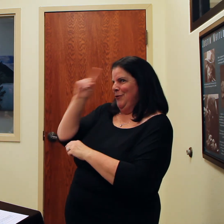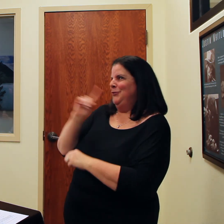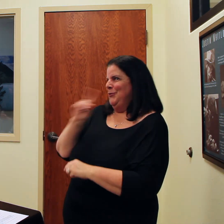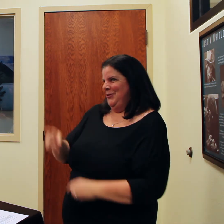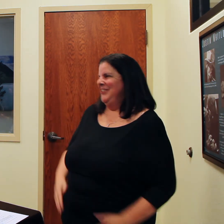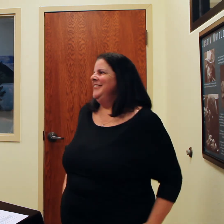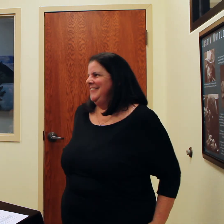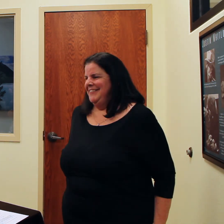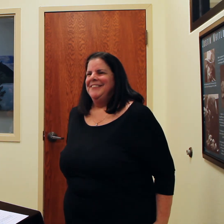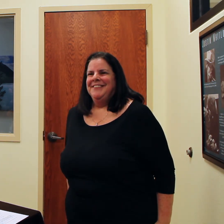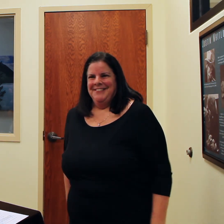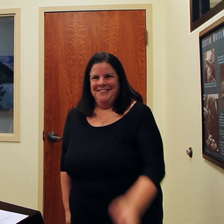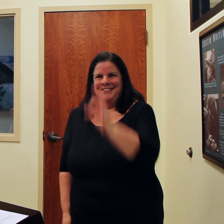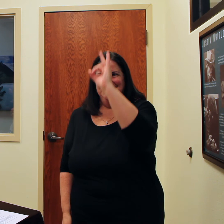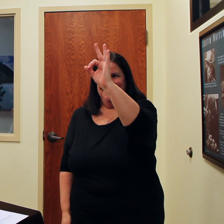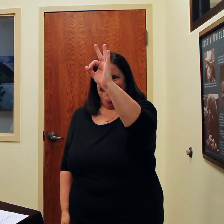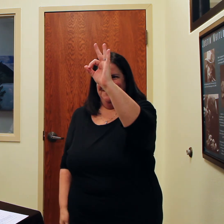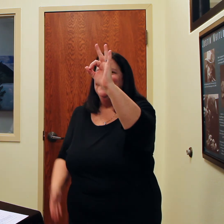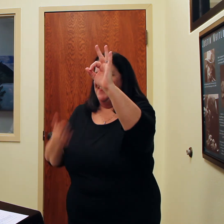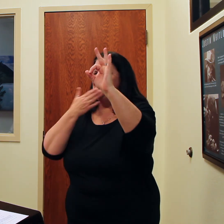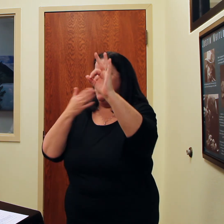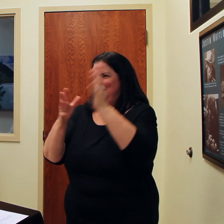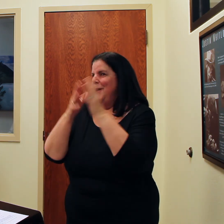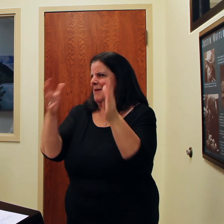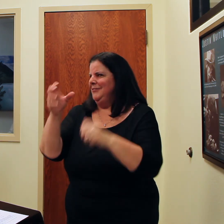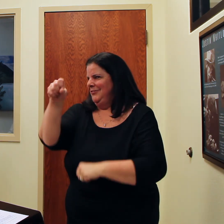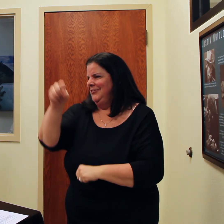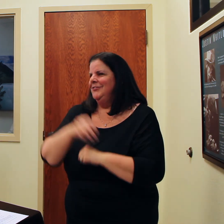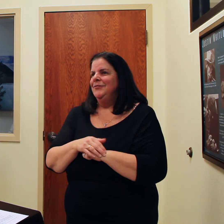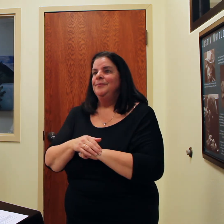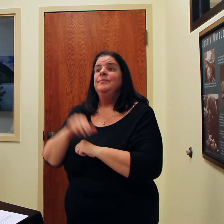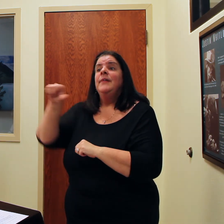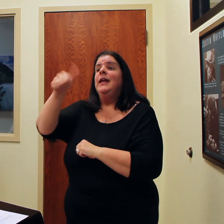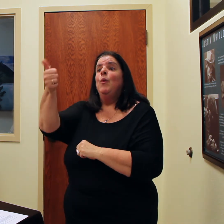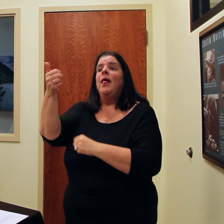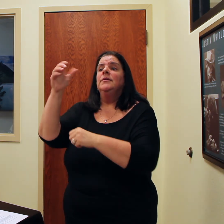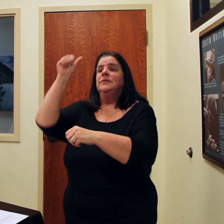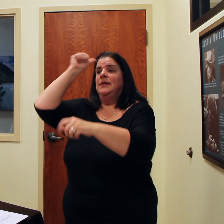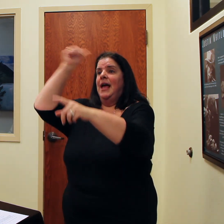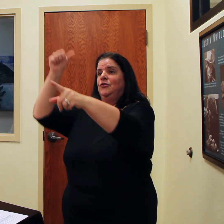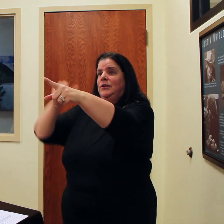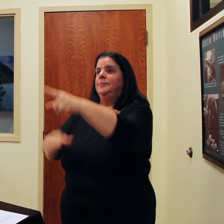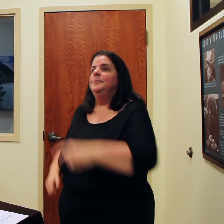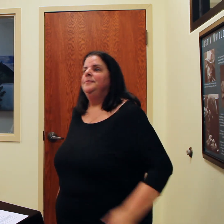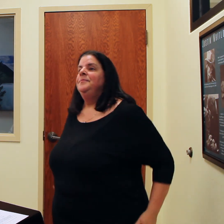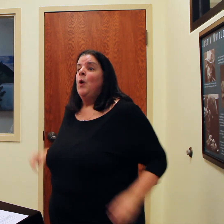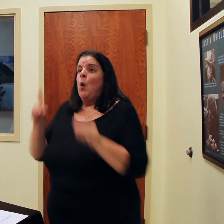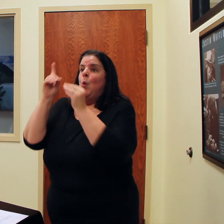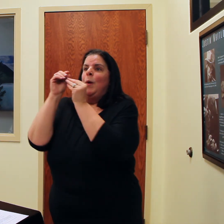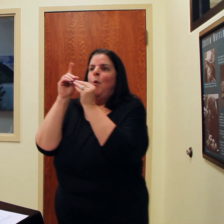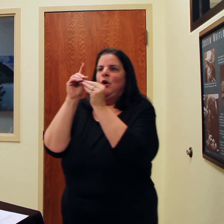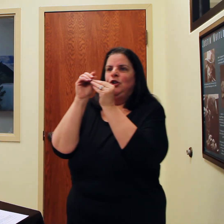Perfect, thank you, thank you very much. Anybody else? Okay, we'll do one more, okay?